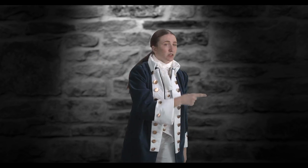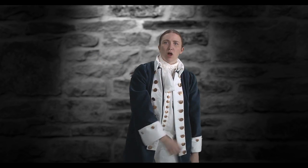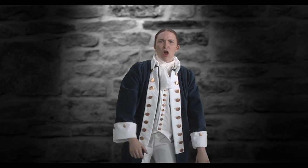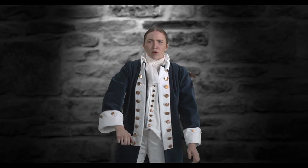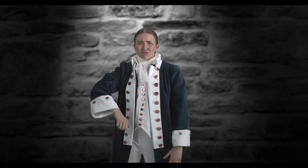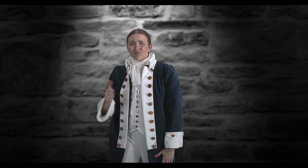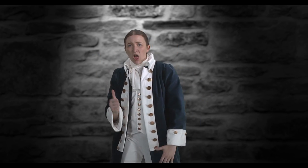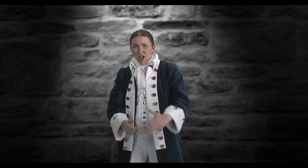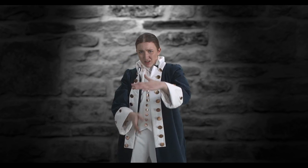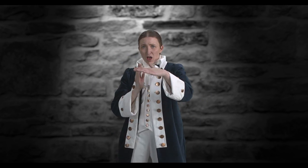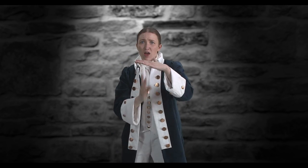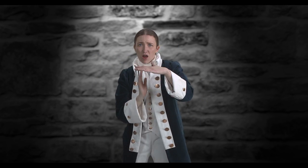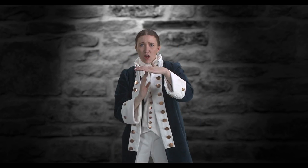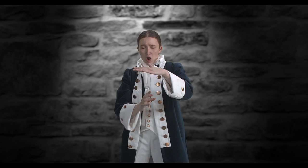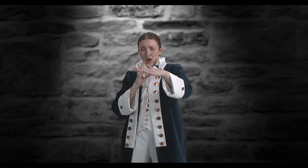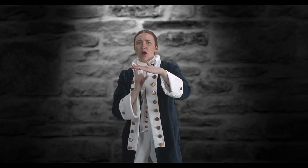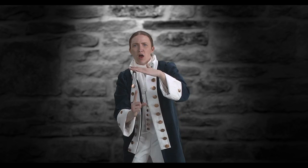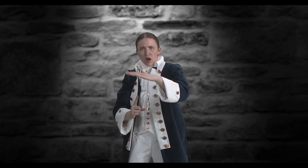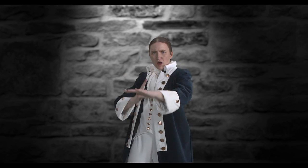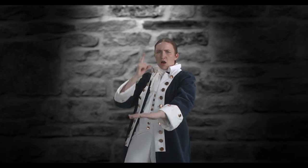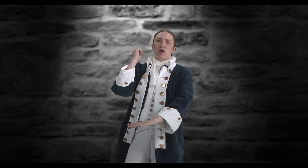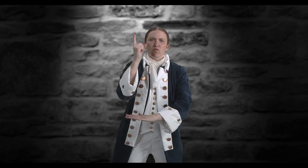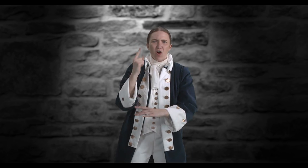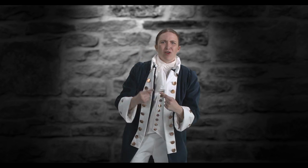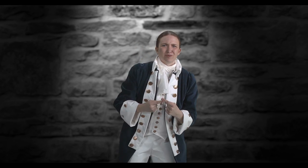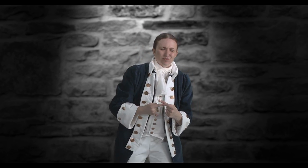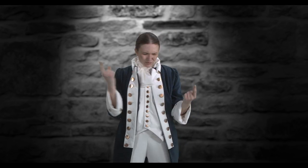can spot him Another immigrant coming up from the bottom